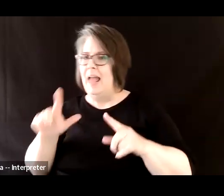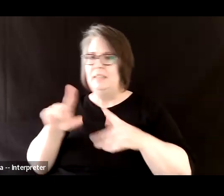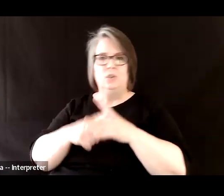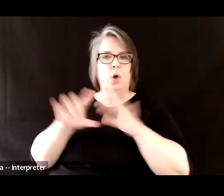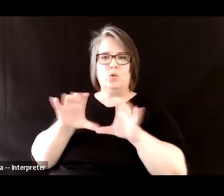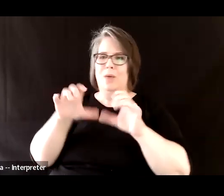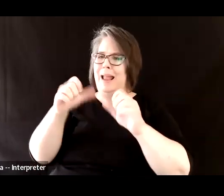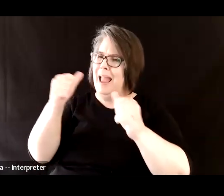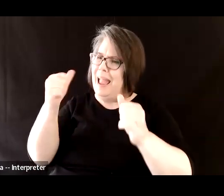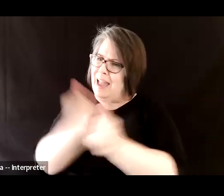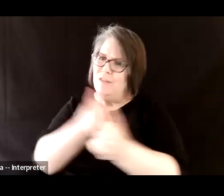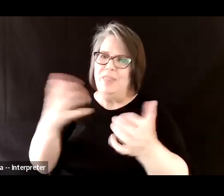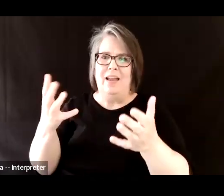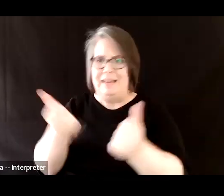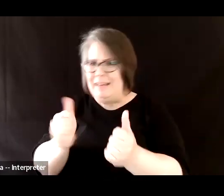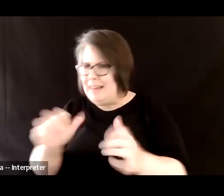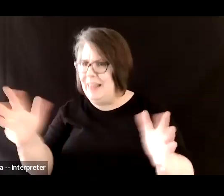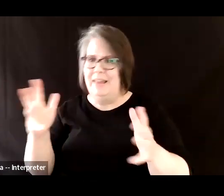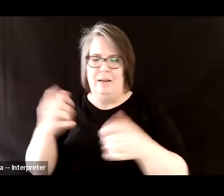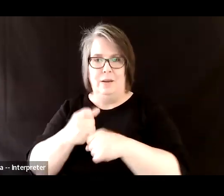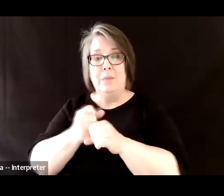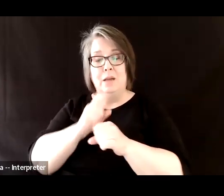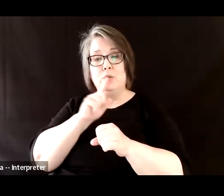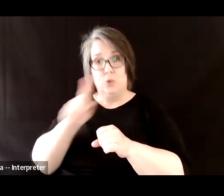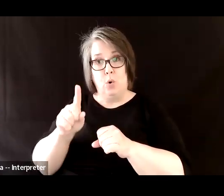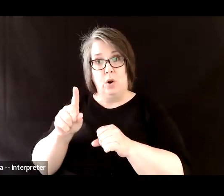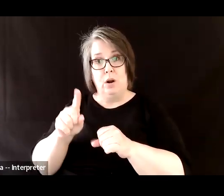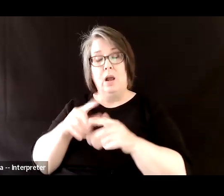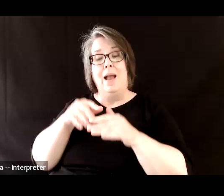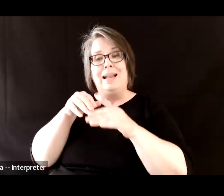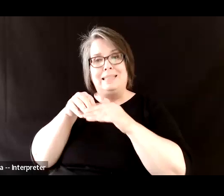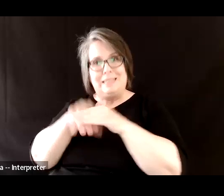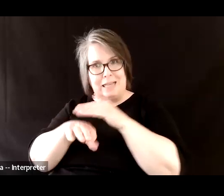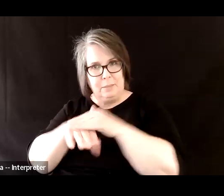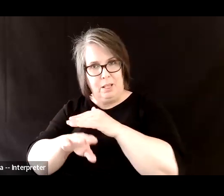to ensure the utmost accessible event possible.